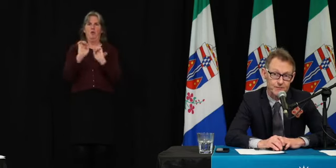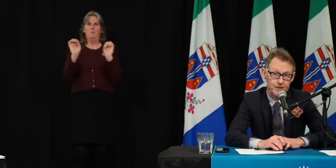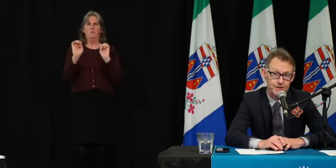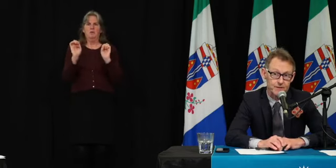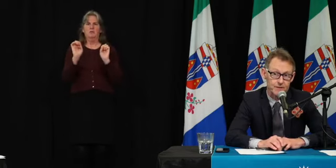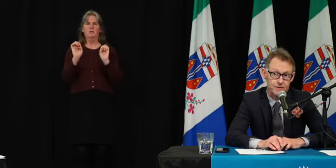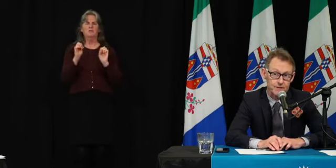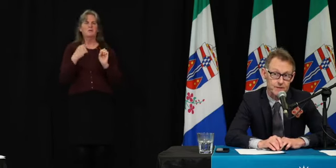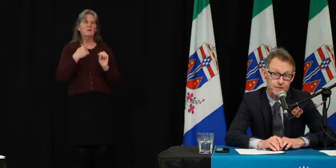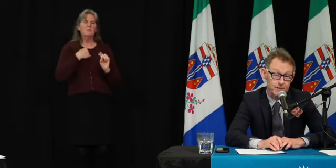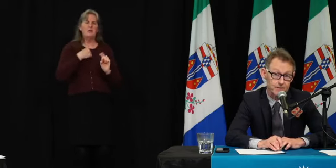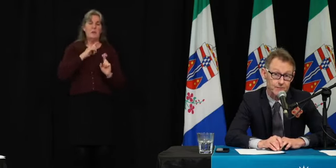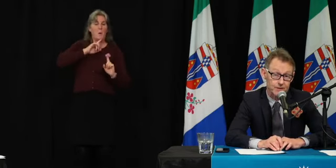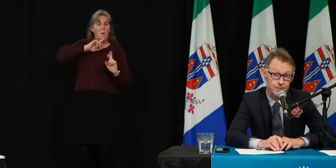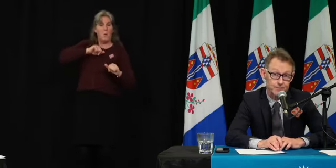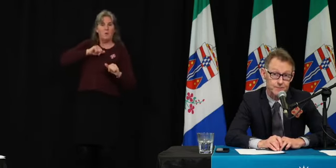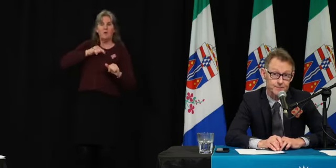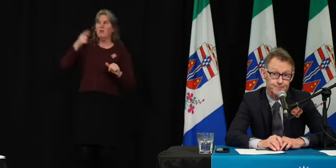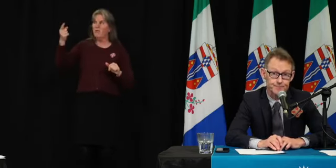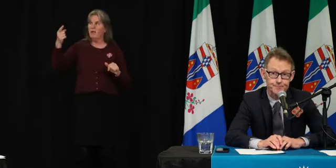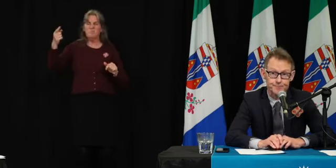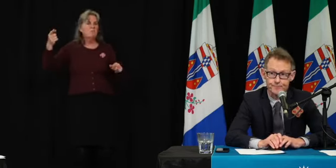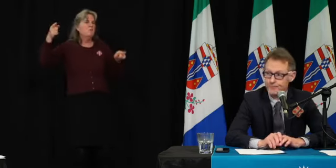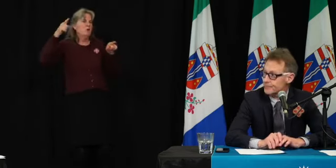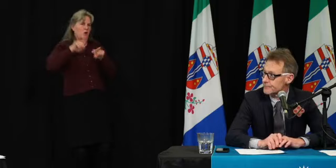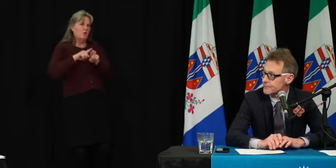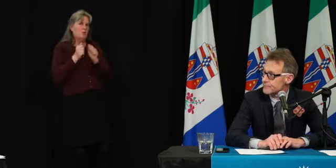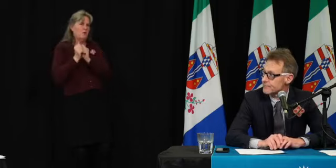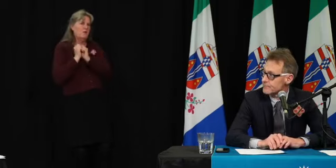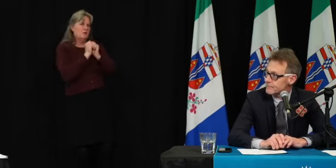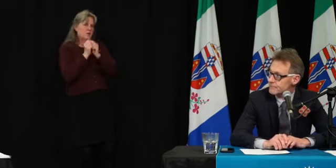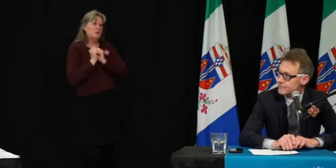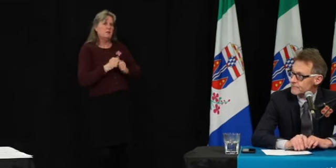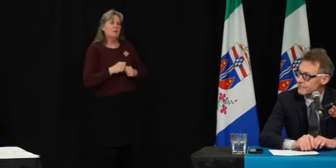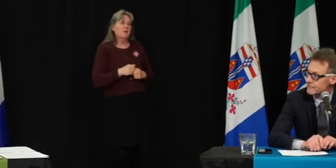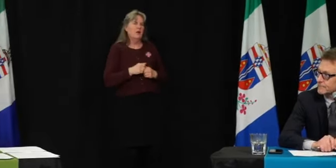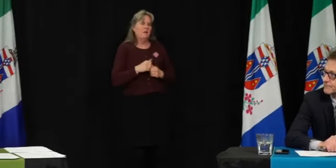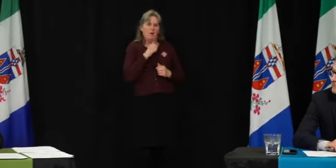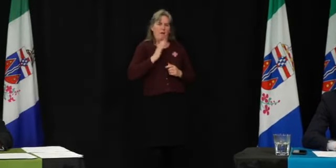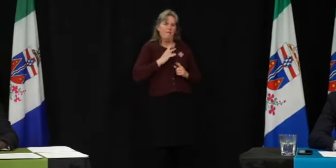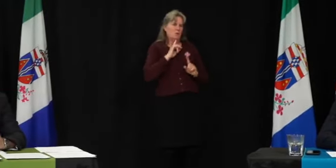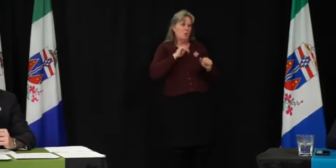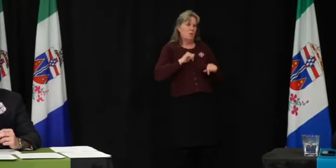medical community is still a reality. And with our second goal of